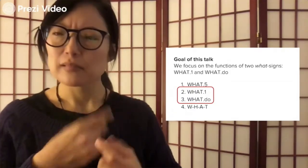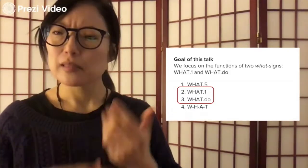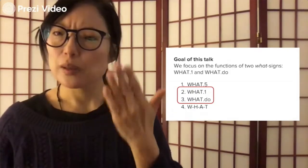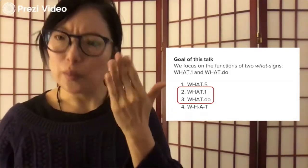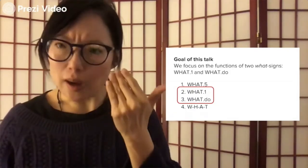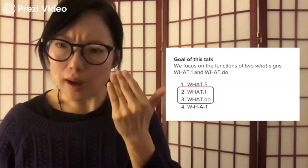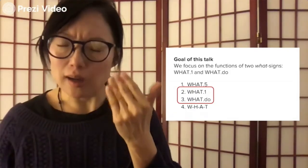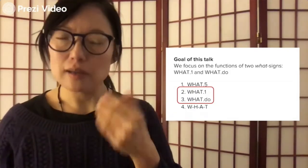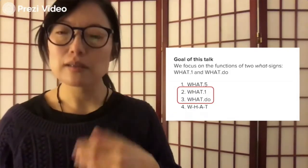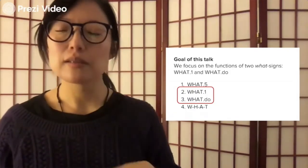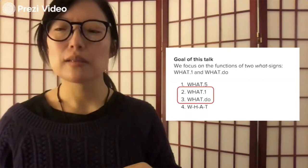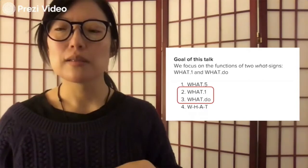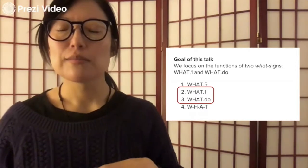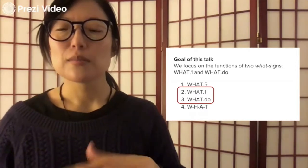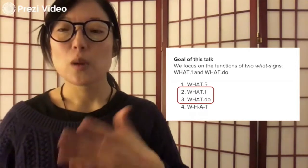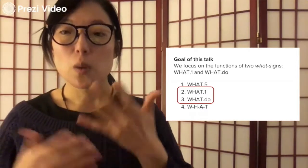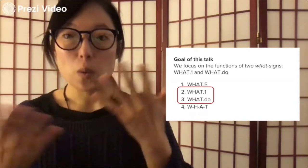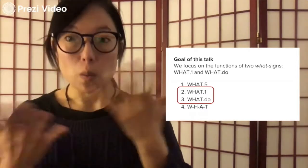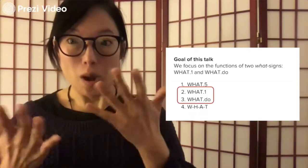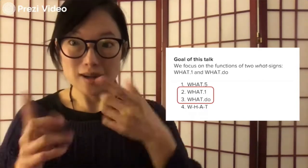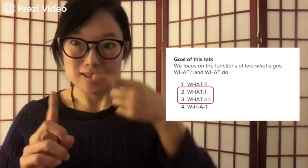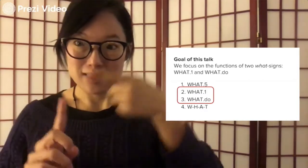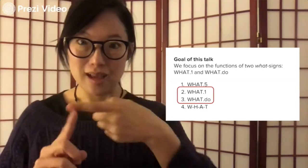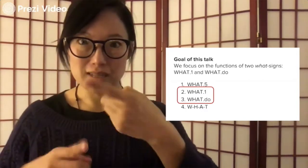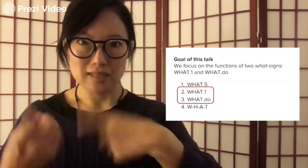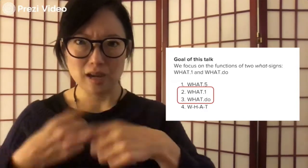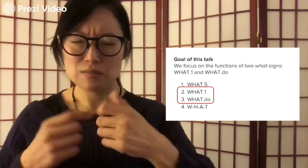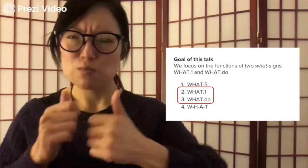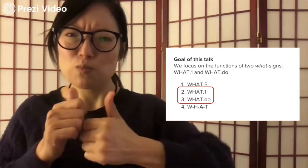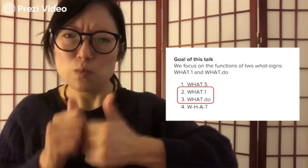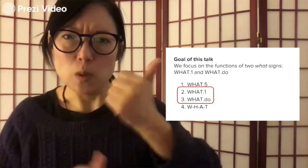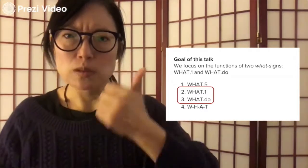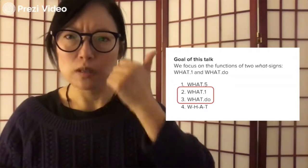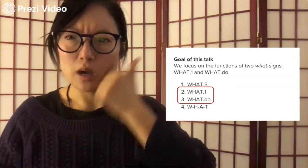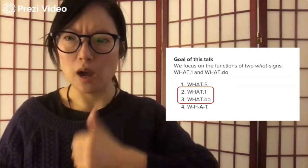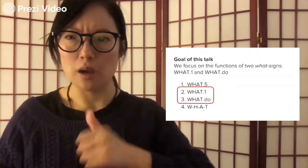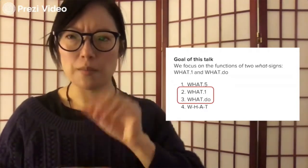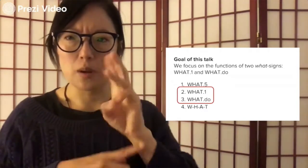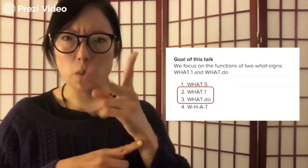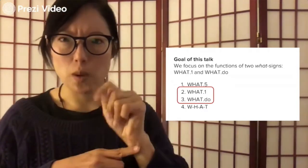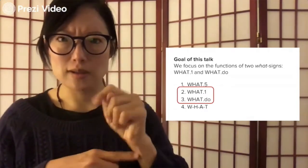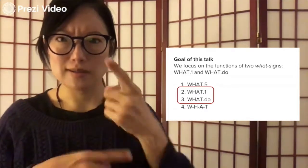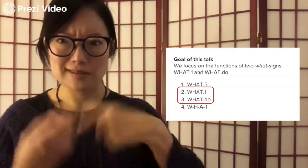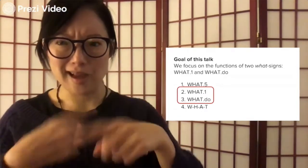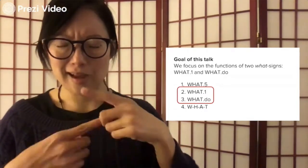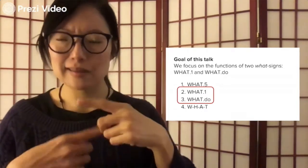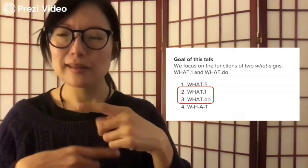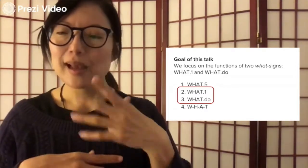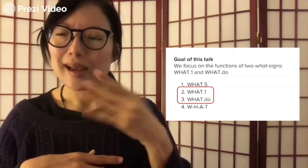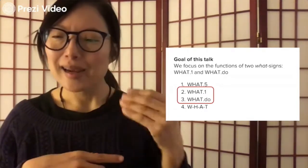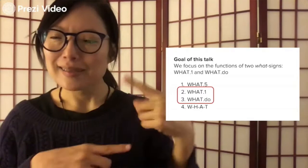WHAT.1 And the number three, WHAT.do the reason for this is